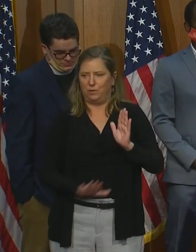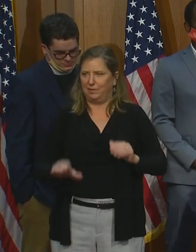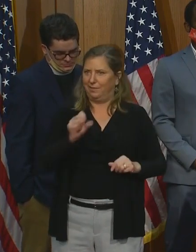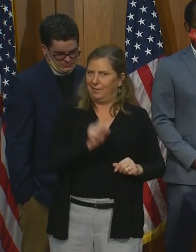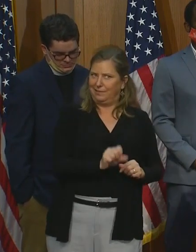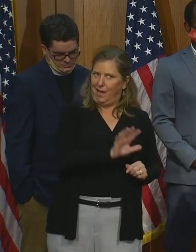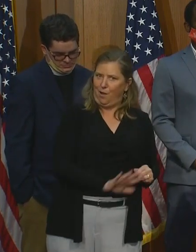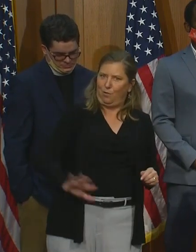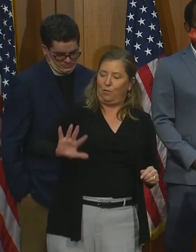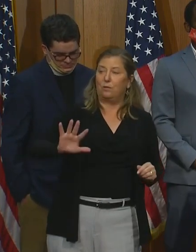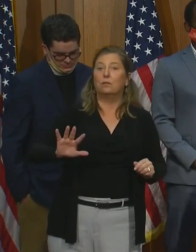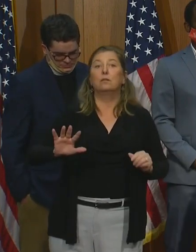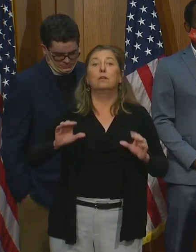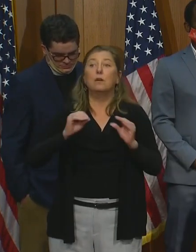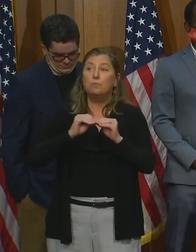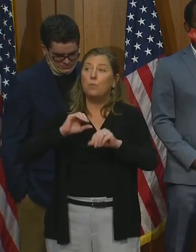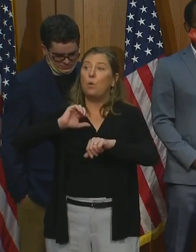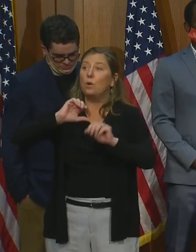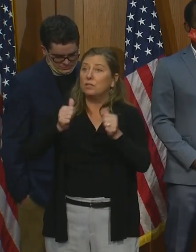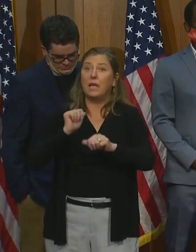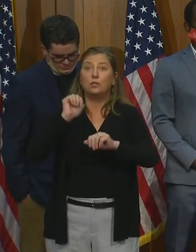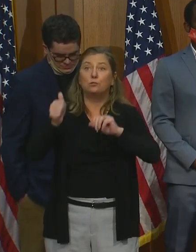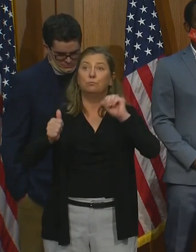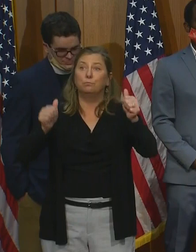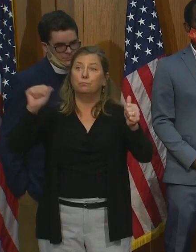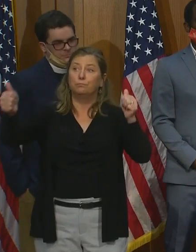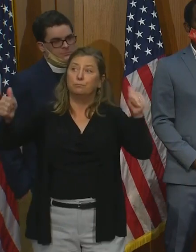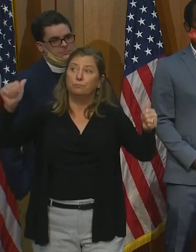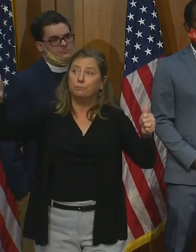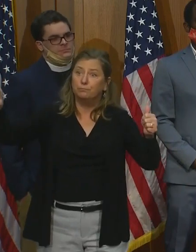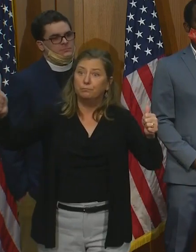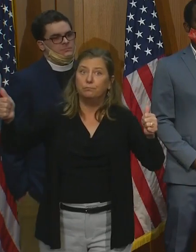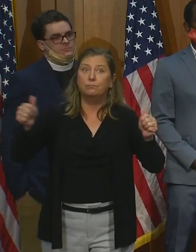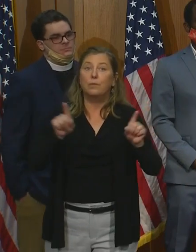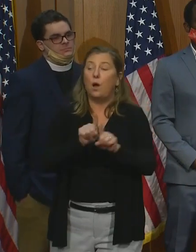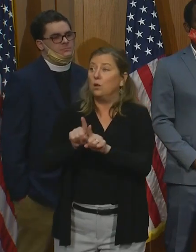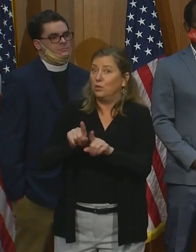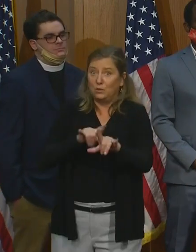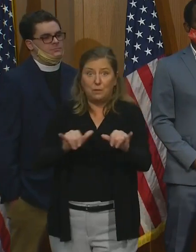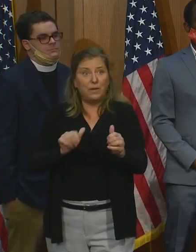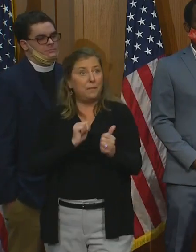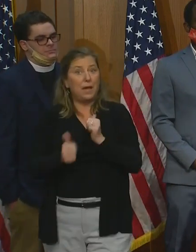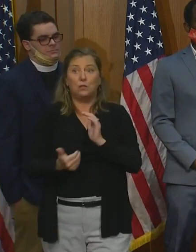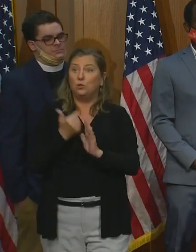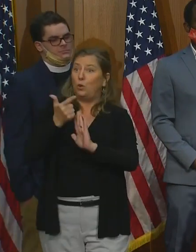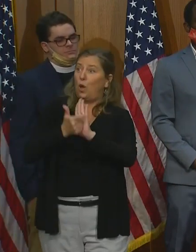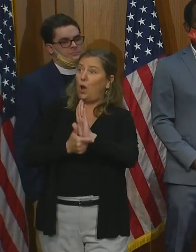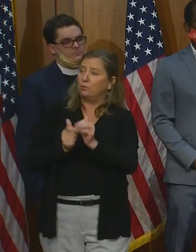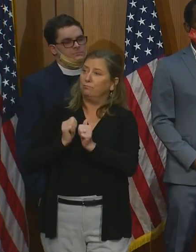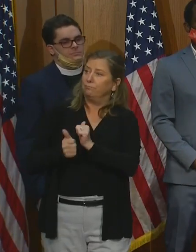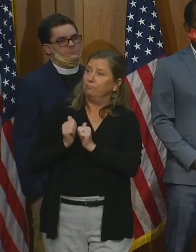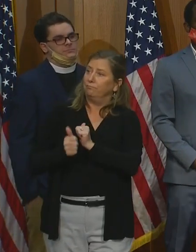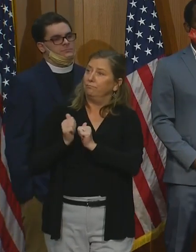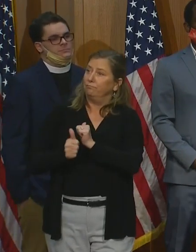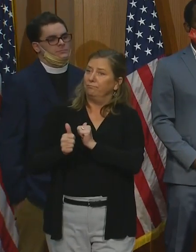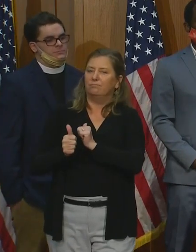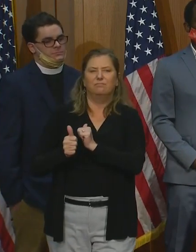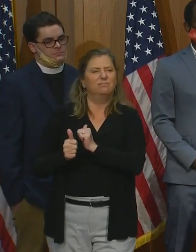FOLLOWED THROUGHOUT THE OLD STAFF. AND AS THE STATUES WENT